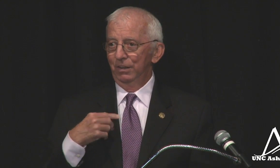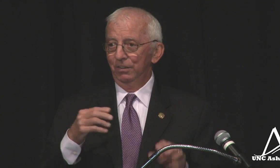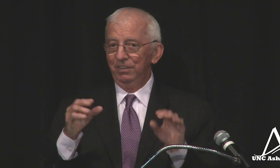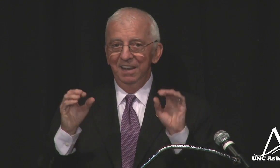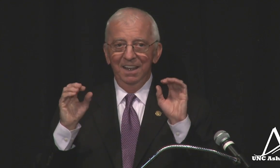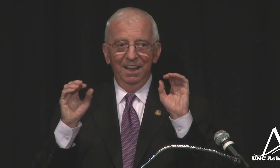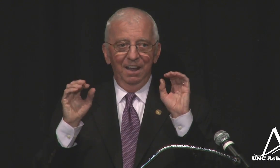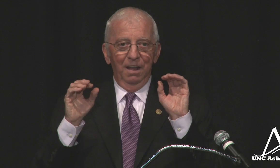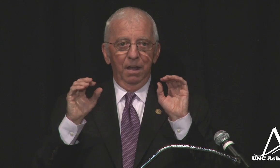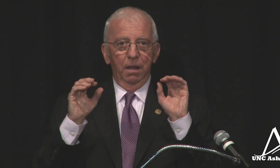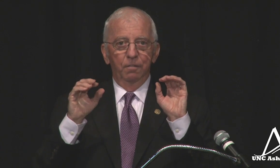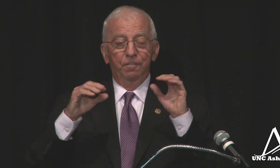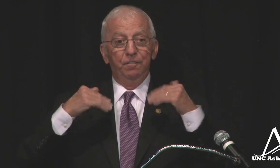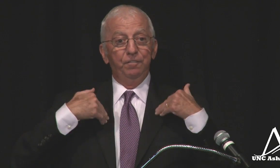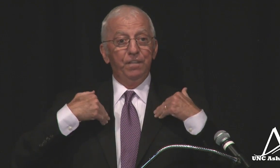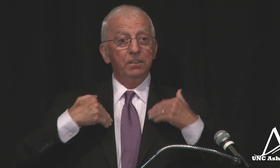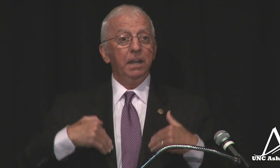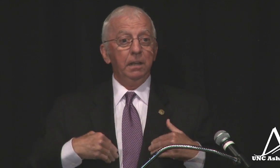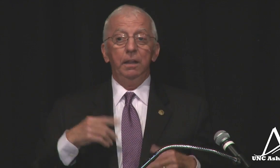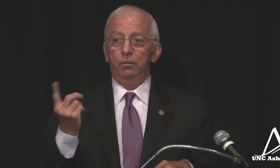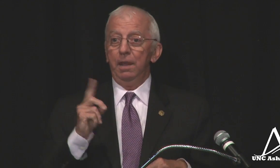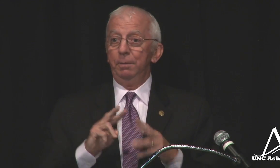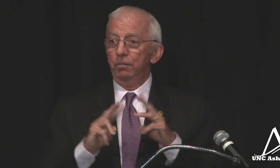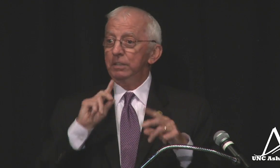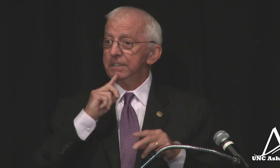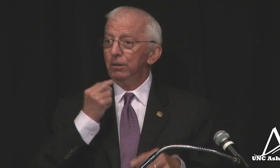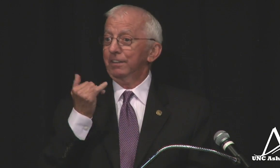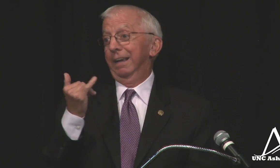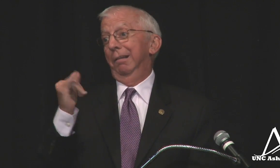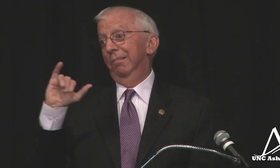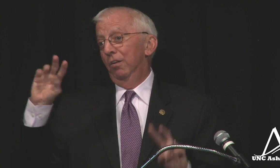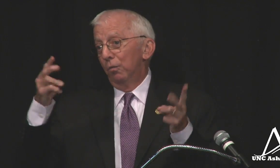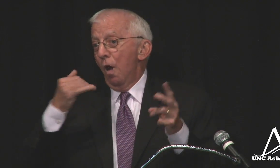There's physically, there's something very seriously wrong